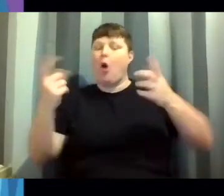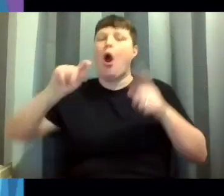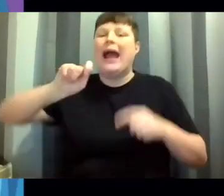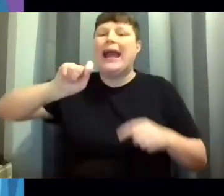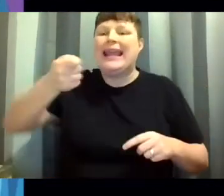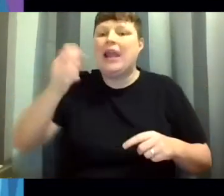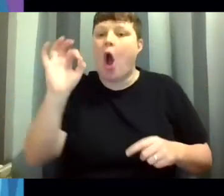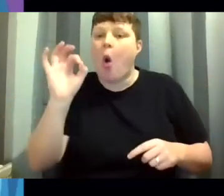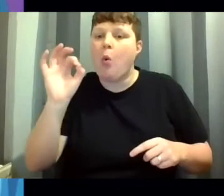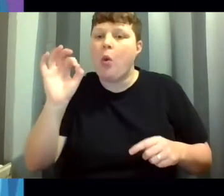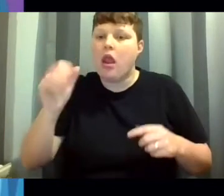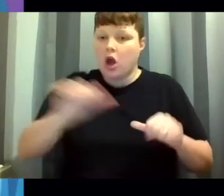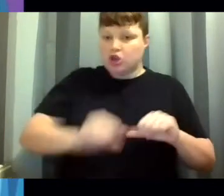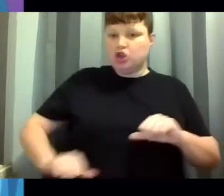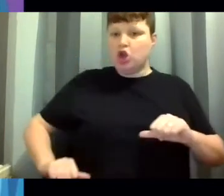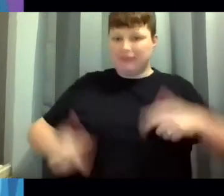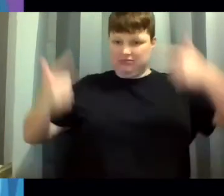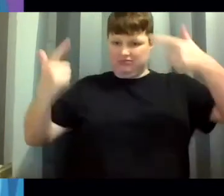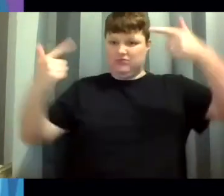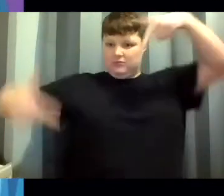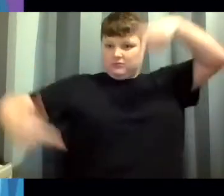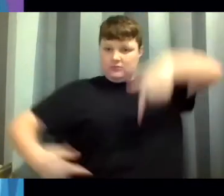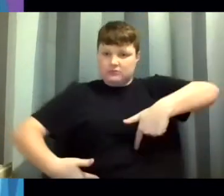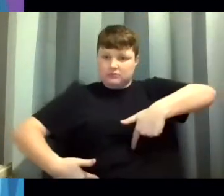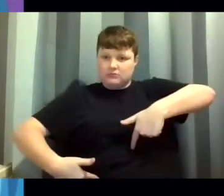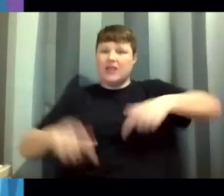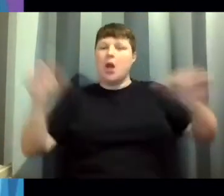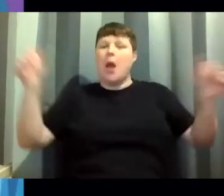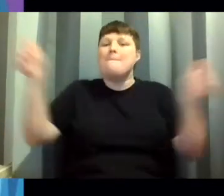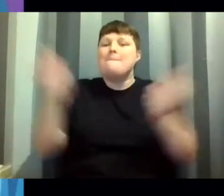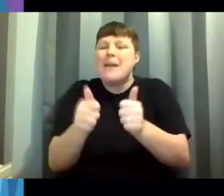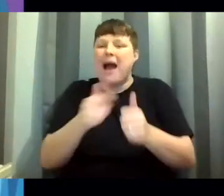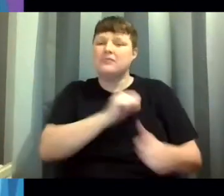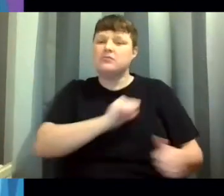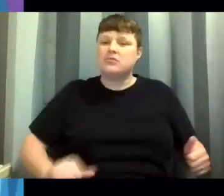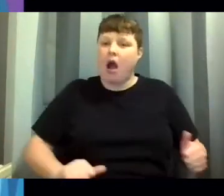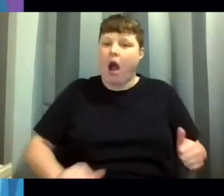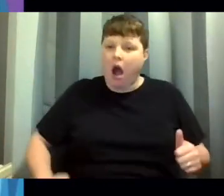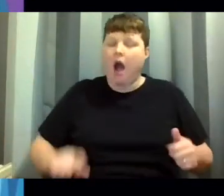and the advantages of this is it minimises the scarring and minimises the recovery time.